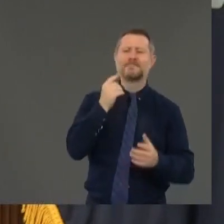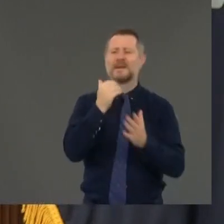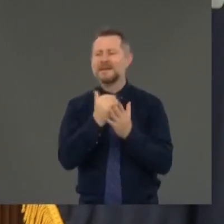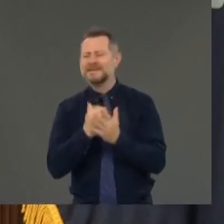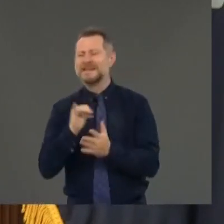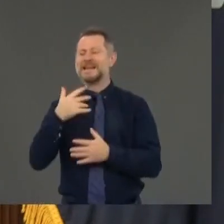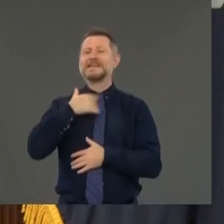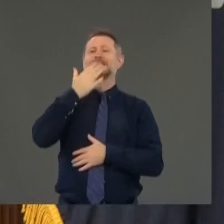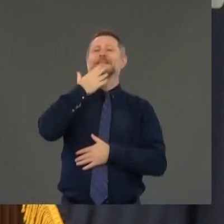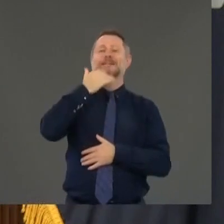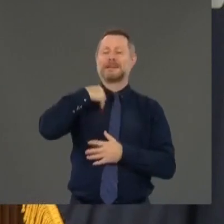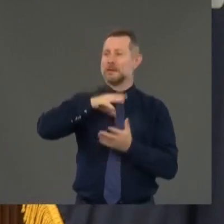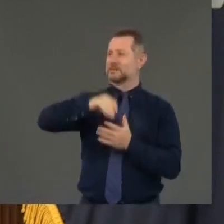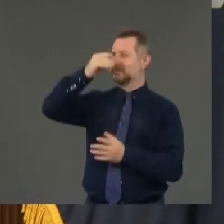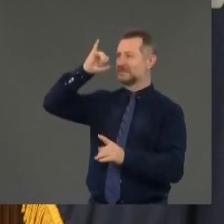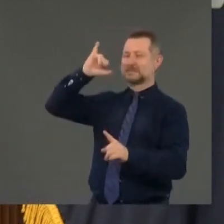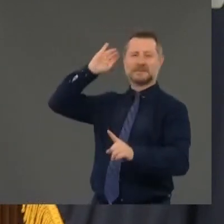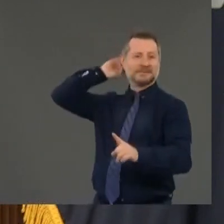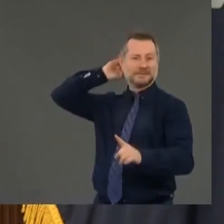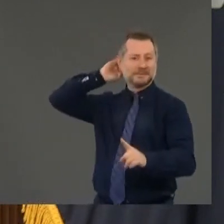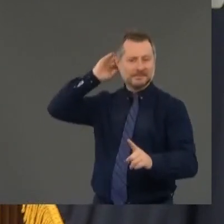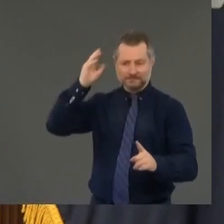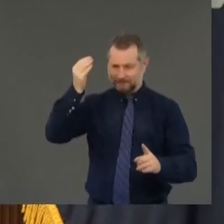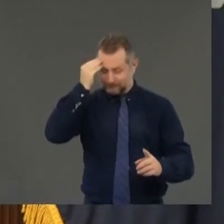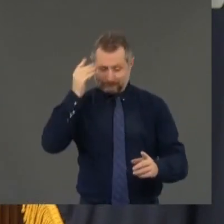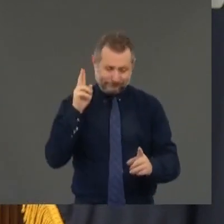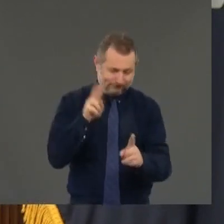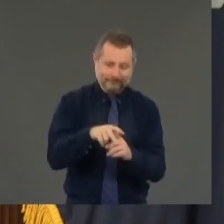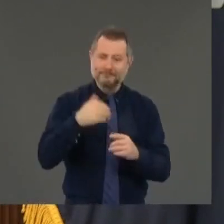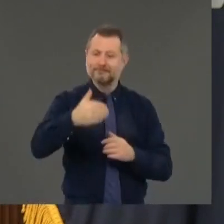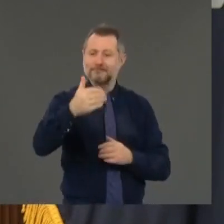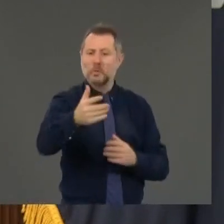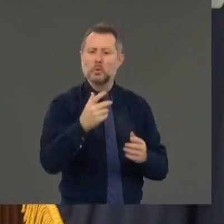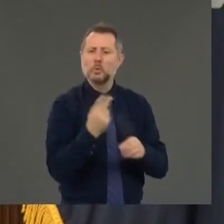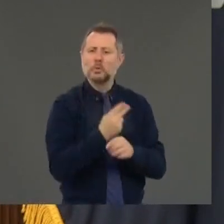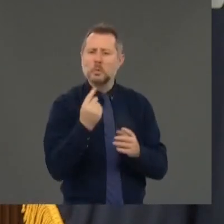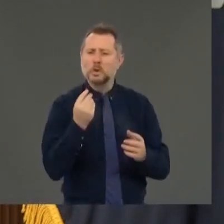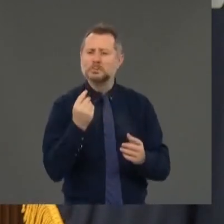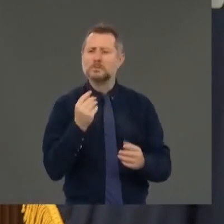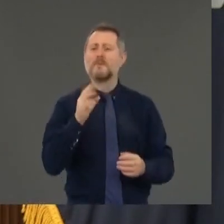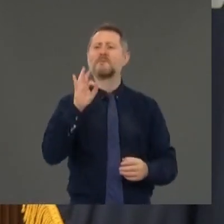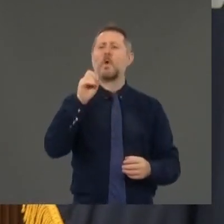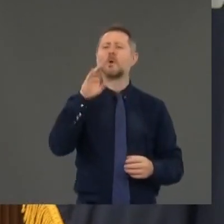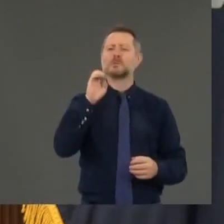WHAT LESSONS LEARNED FROM THESE PAST EPISODES DO WE WANT TO TAKE